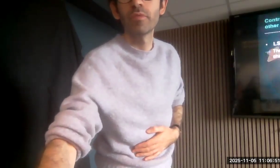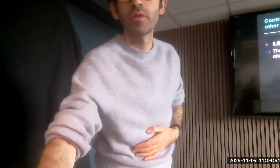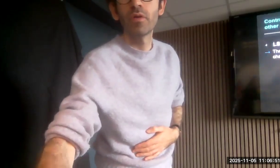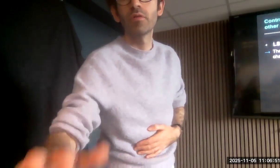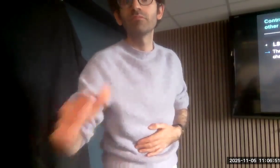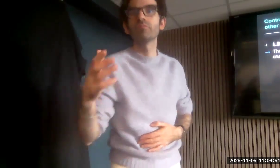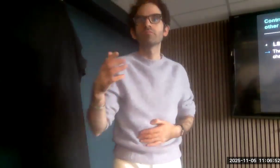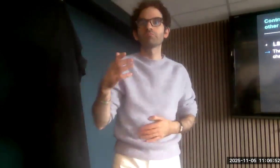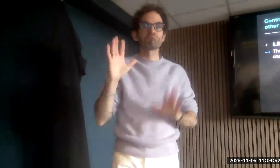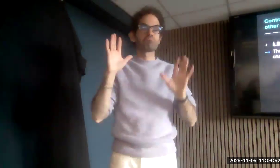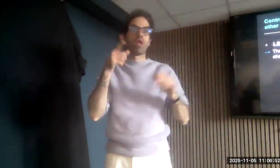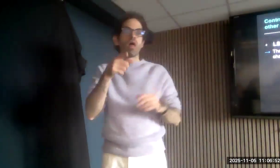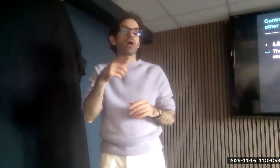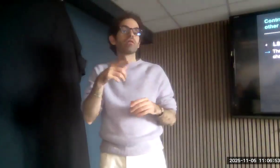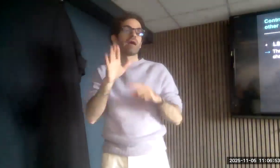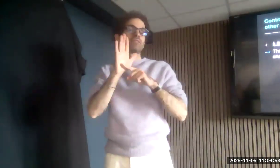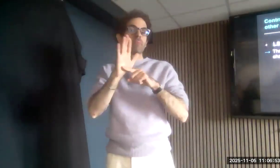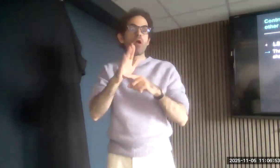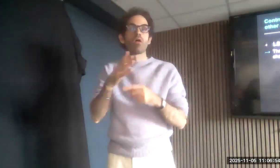But then